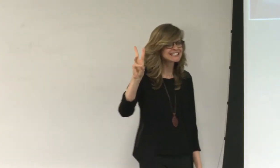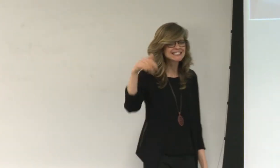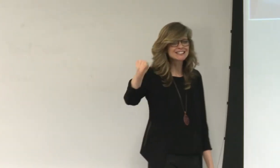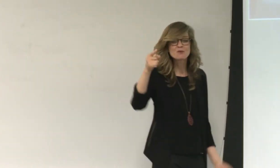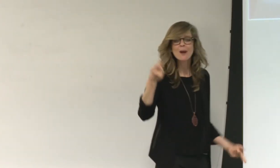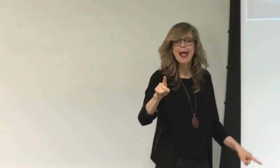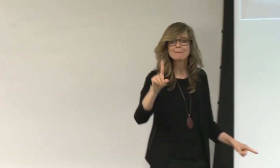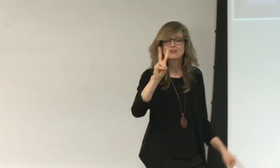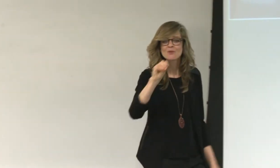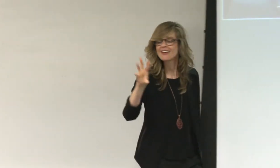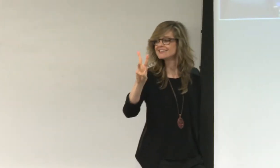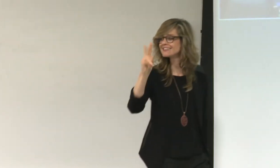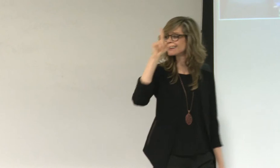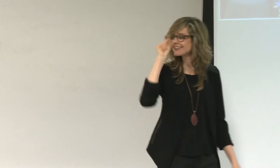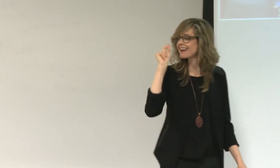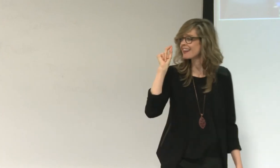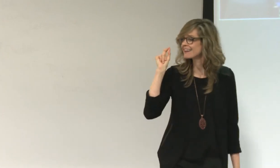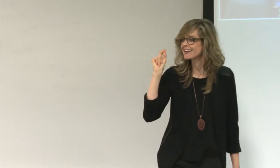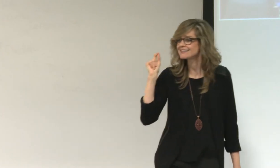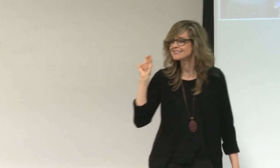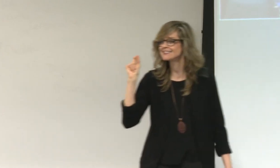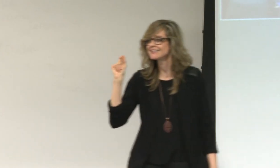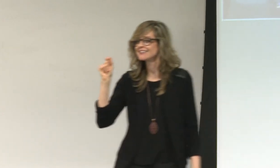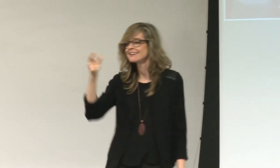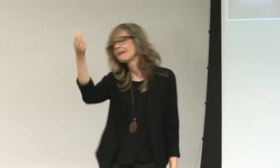DO YOU REMEMBER WHAT HAPPENED THAT YEAR AT GALLAUDET? ANYONE?